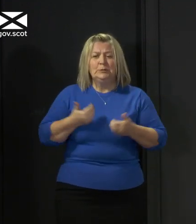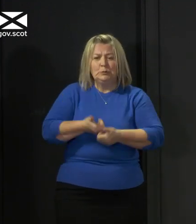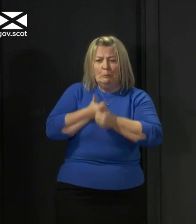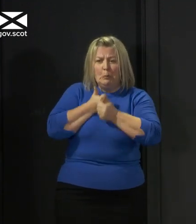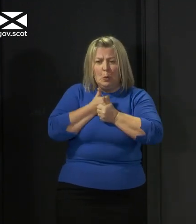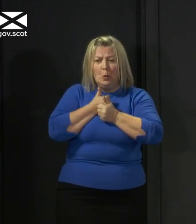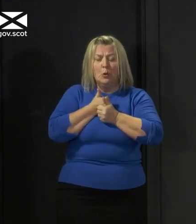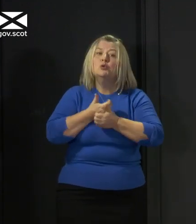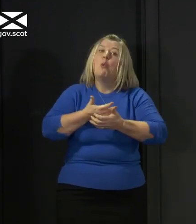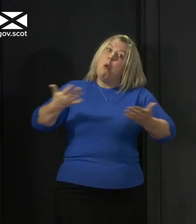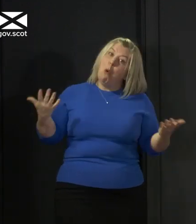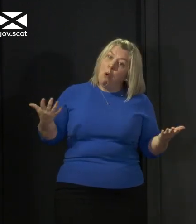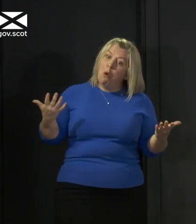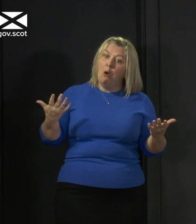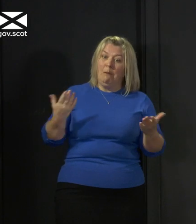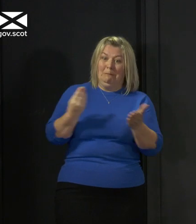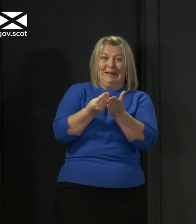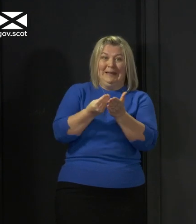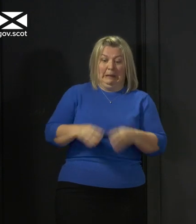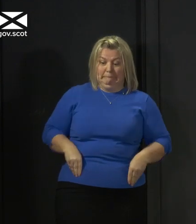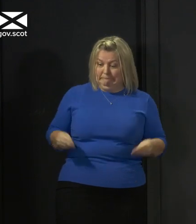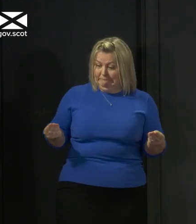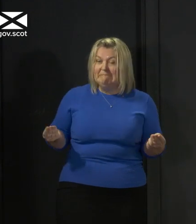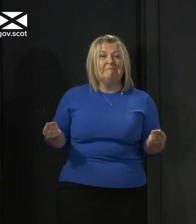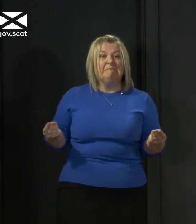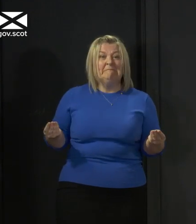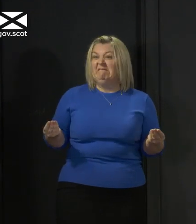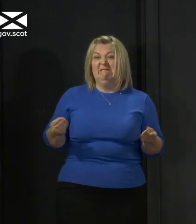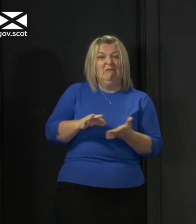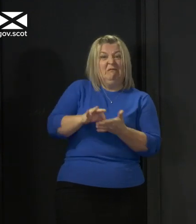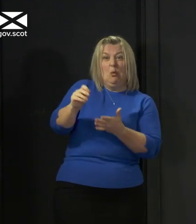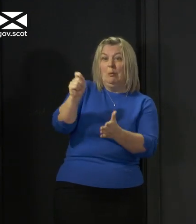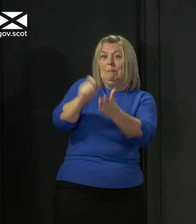difficulties and the main message I want to convey today is an important one but